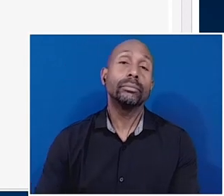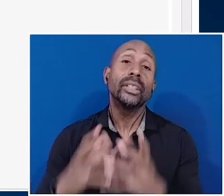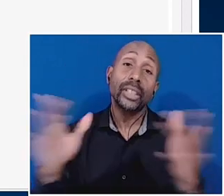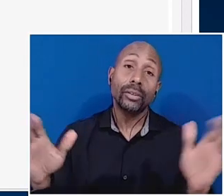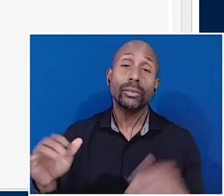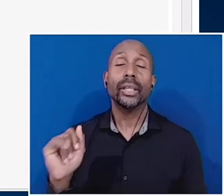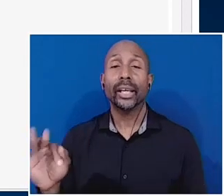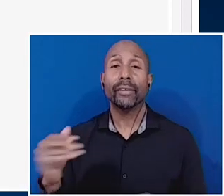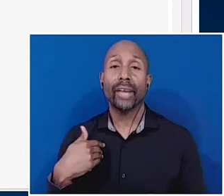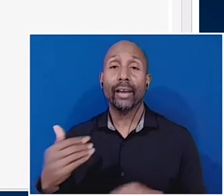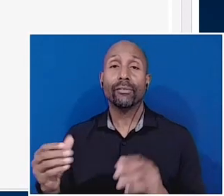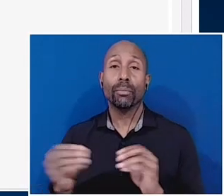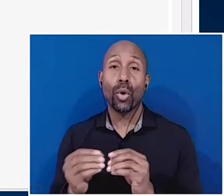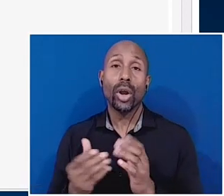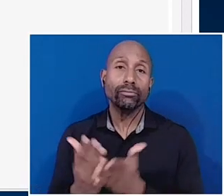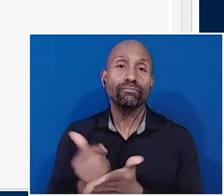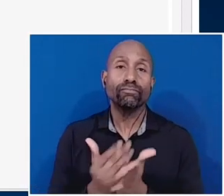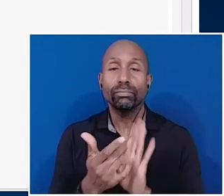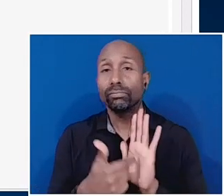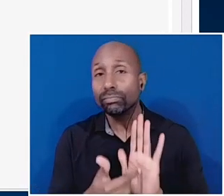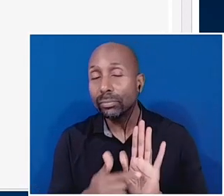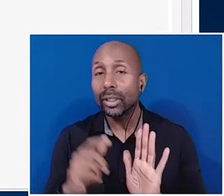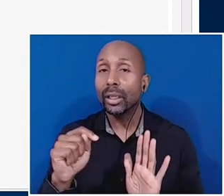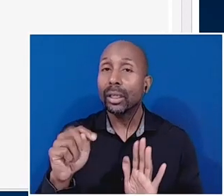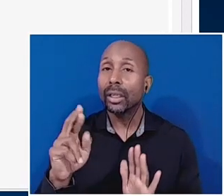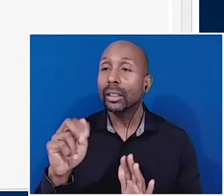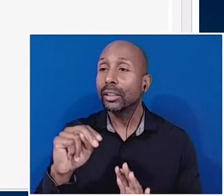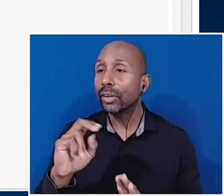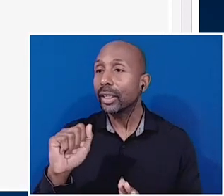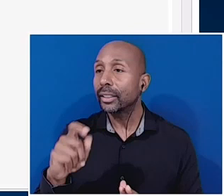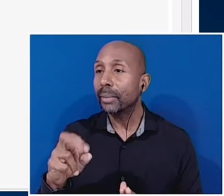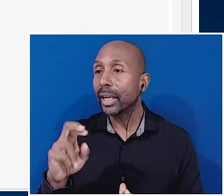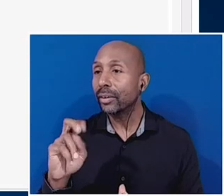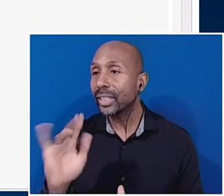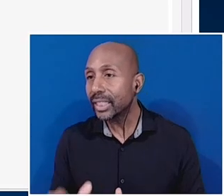better. The more input is collected, the better. But I just want to point out